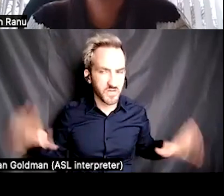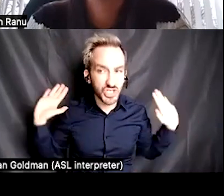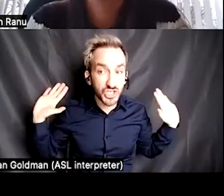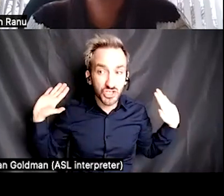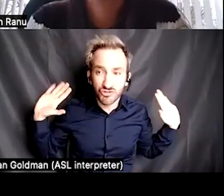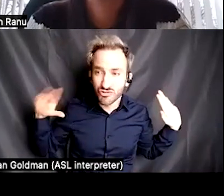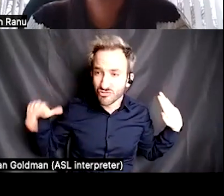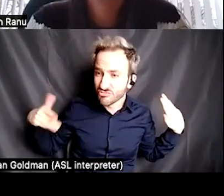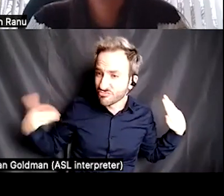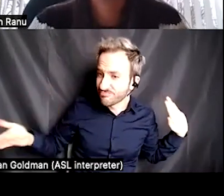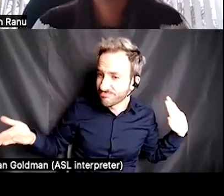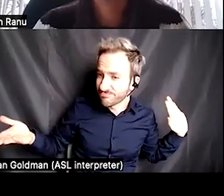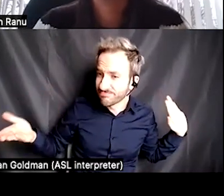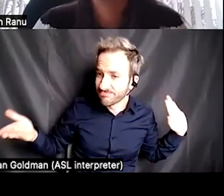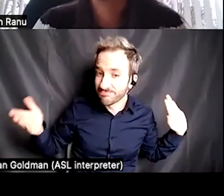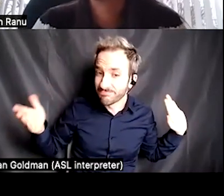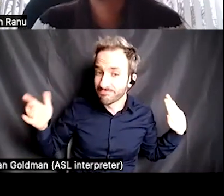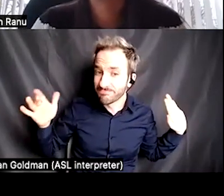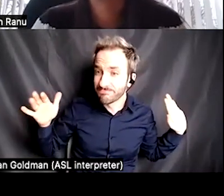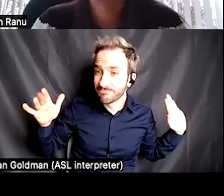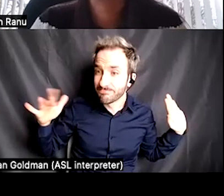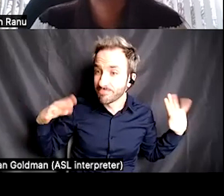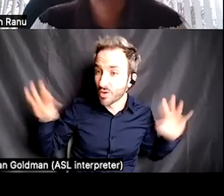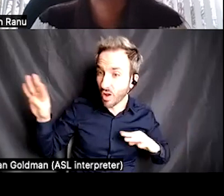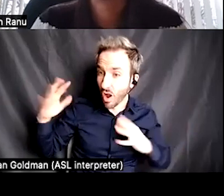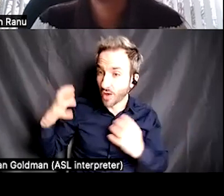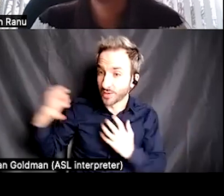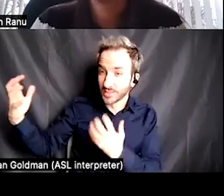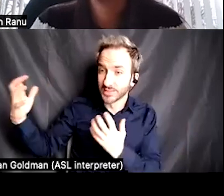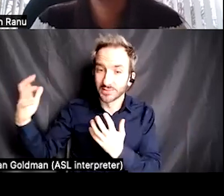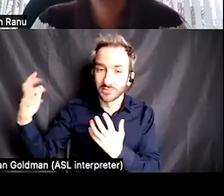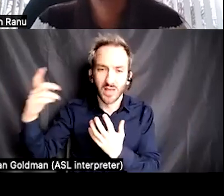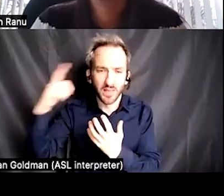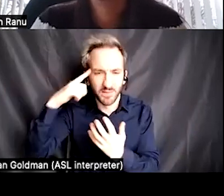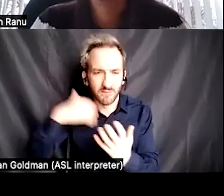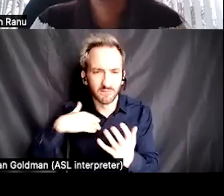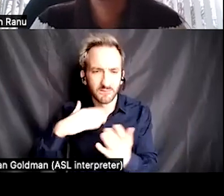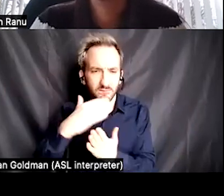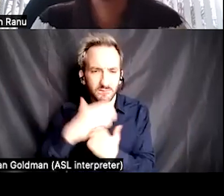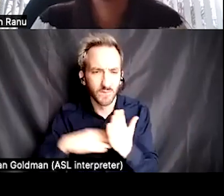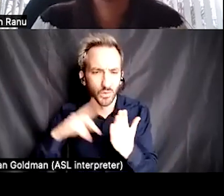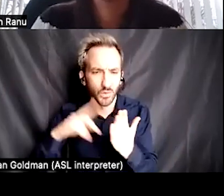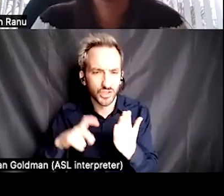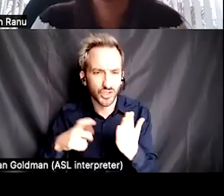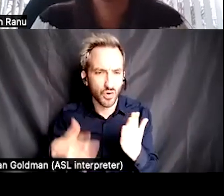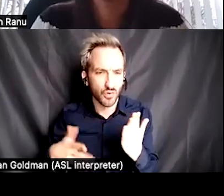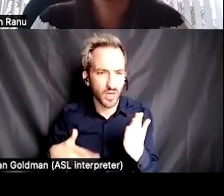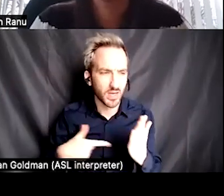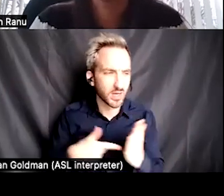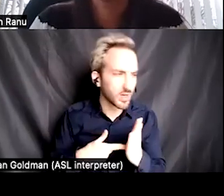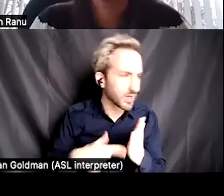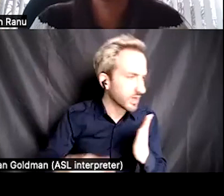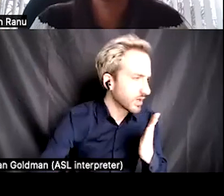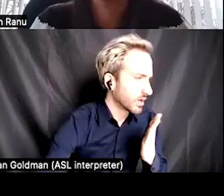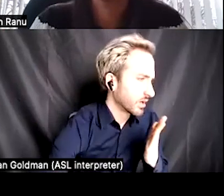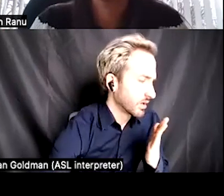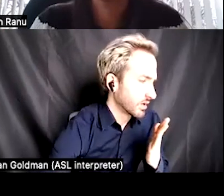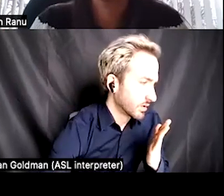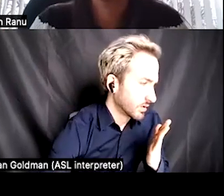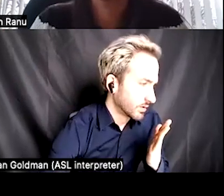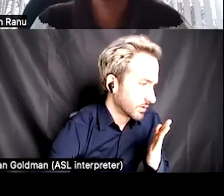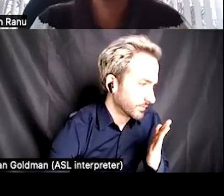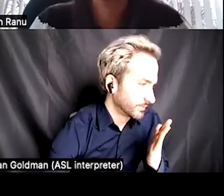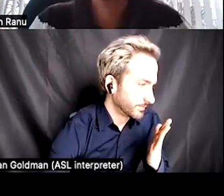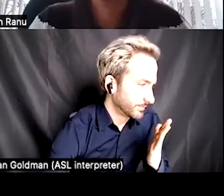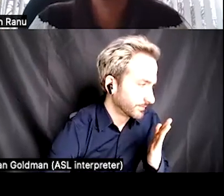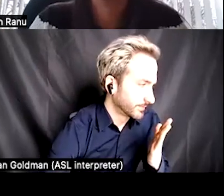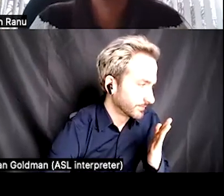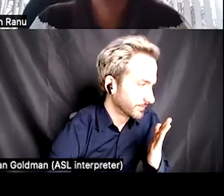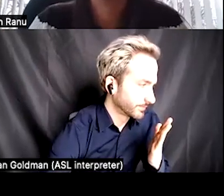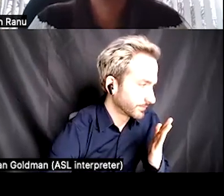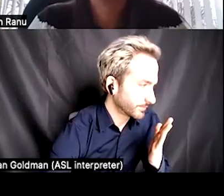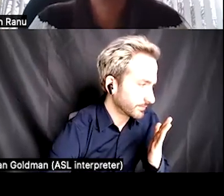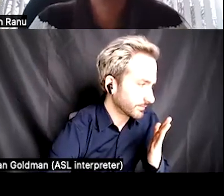Let me just pop open my list of questions here. Okay.